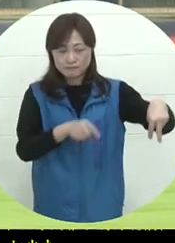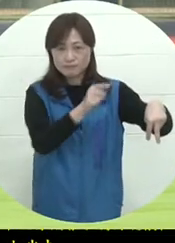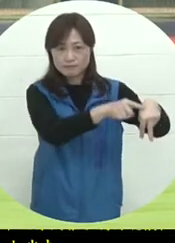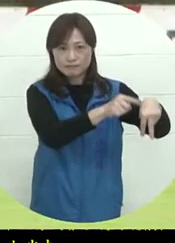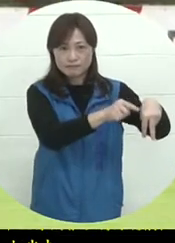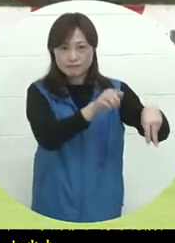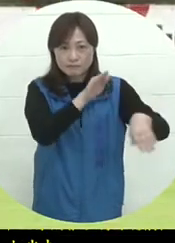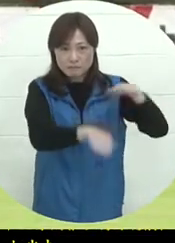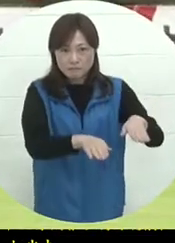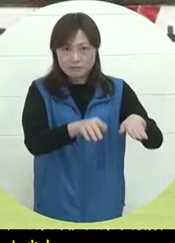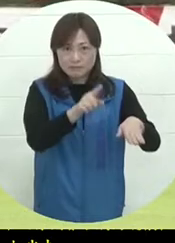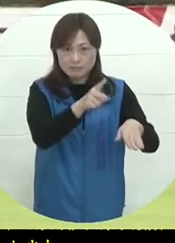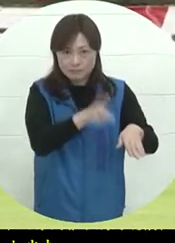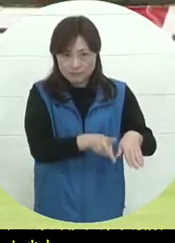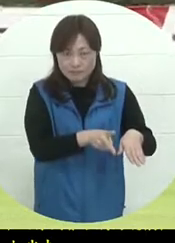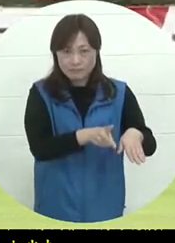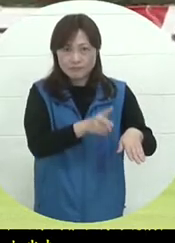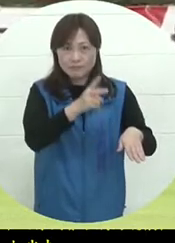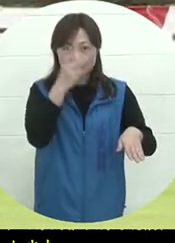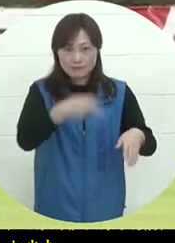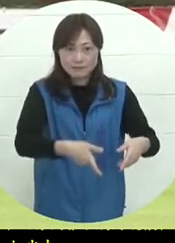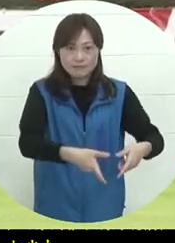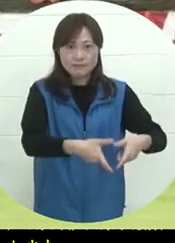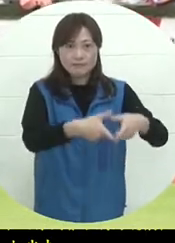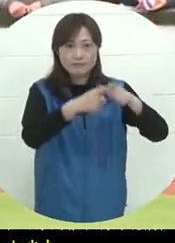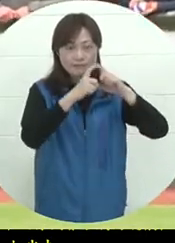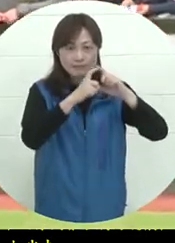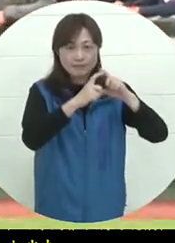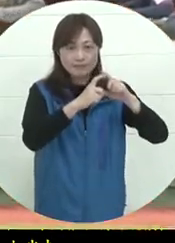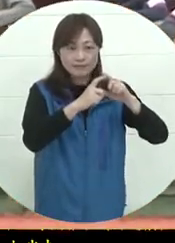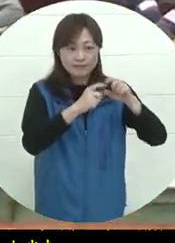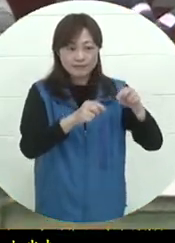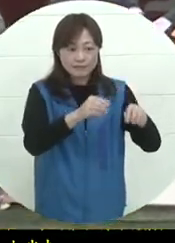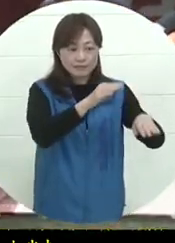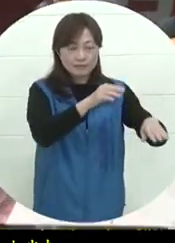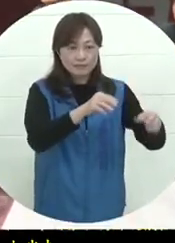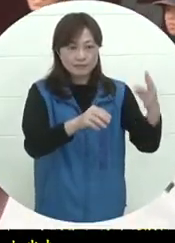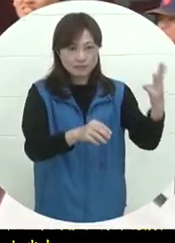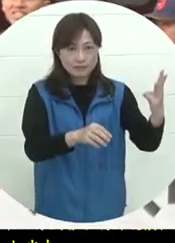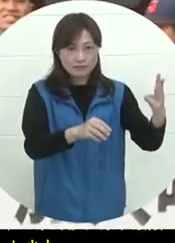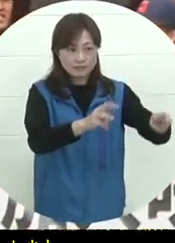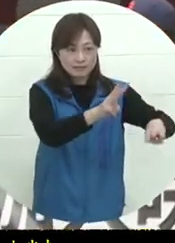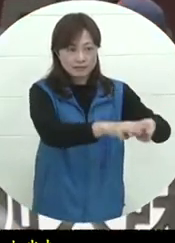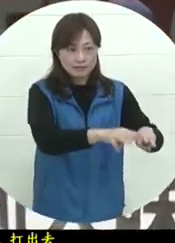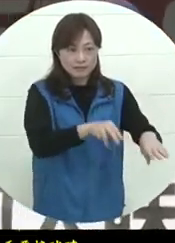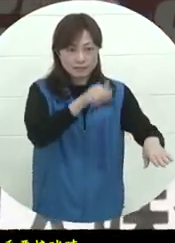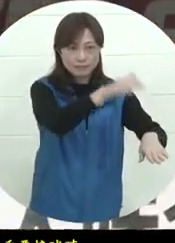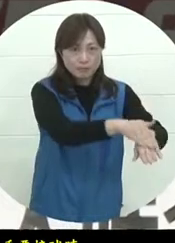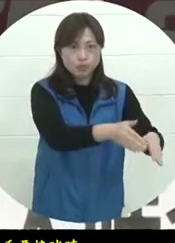he has taken two steps out . If you have to step on the Sene bag, then you have already stepped on the Sene bag